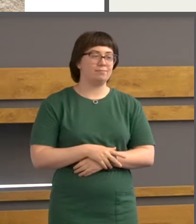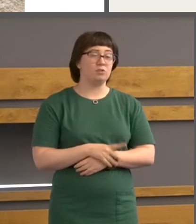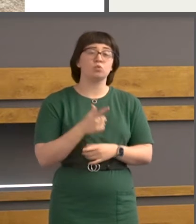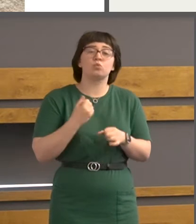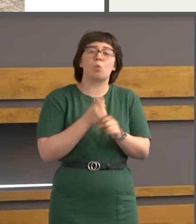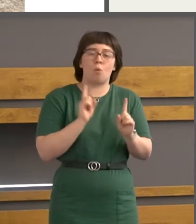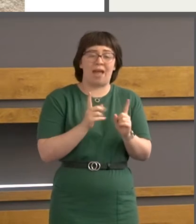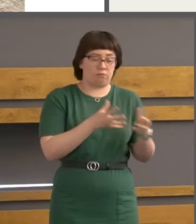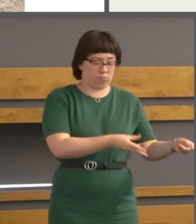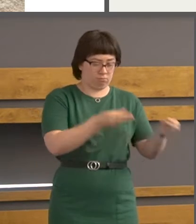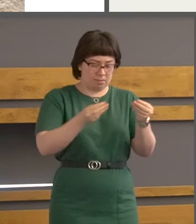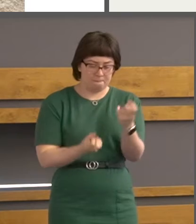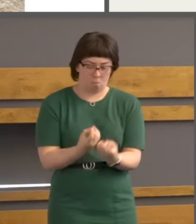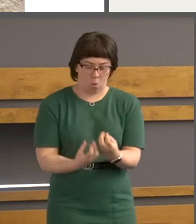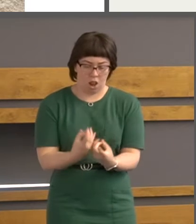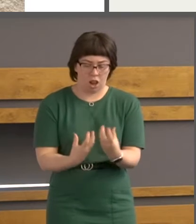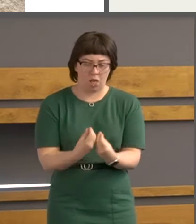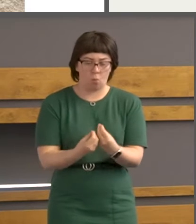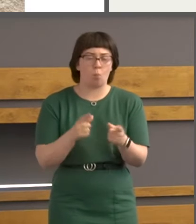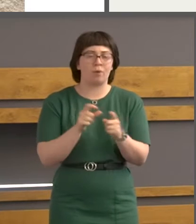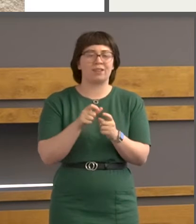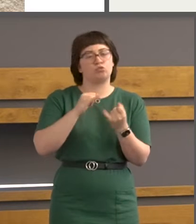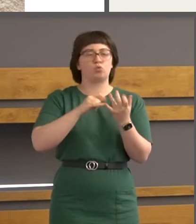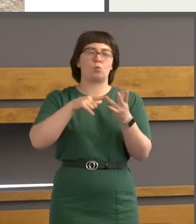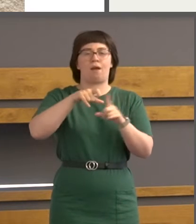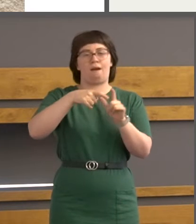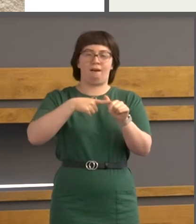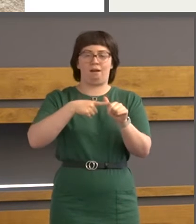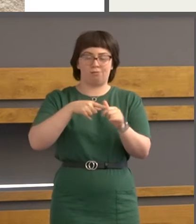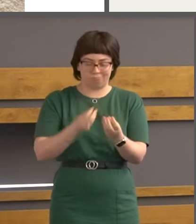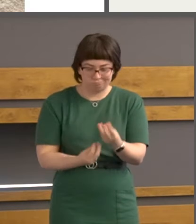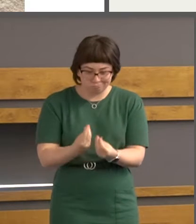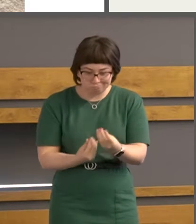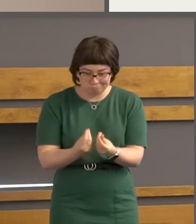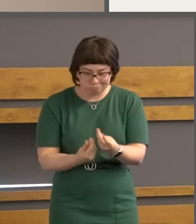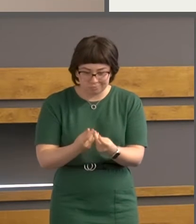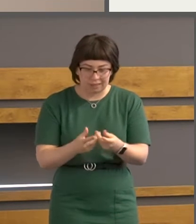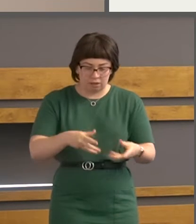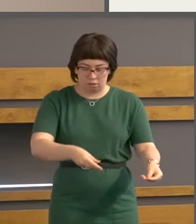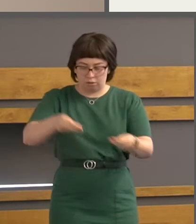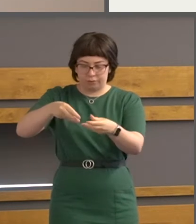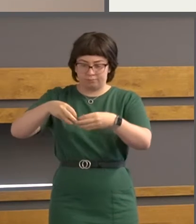and then boil it with caustic soda and then, you know, rinse it with lots of water.